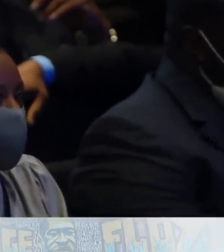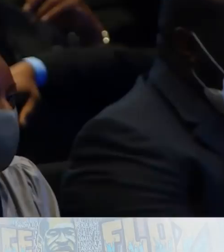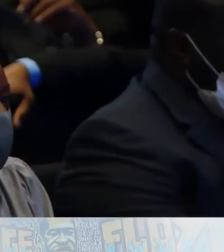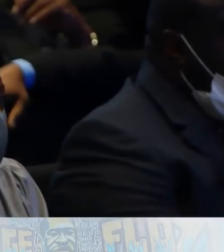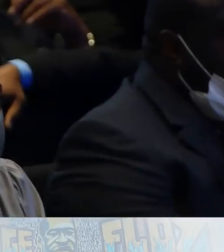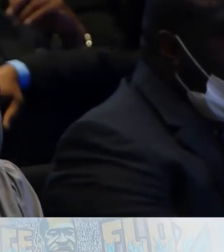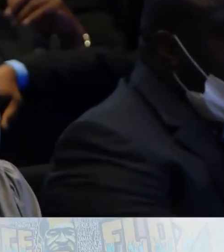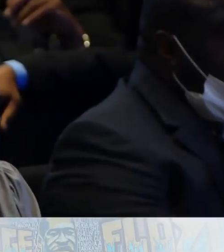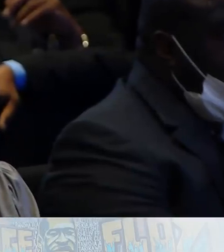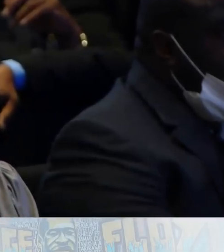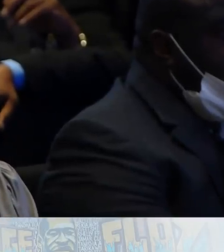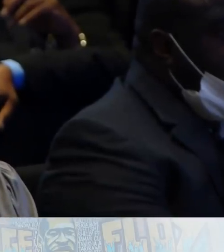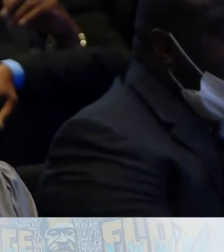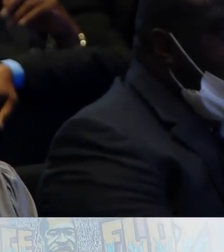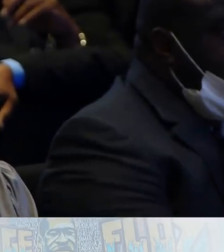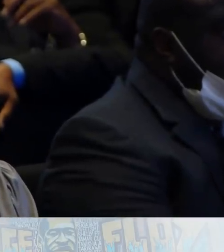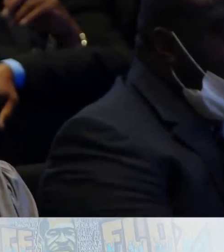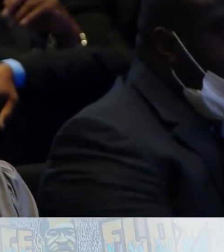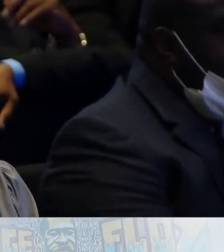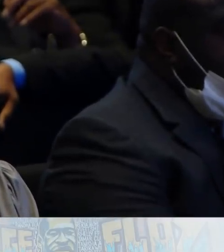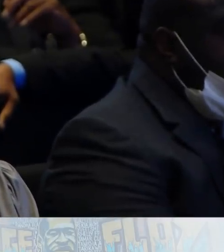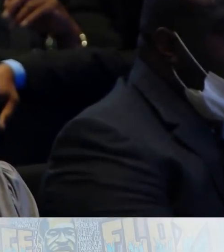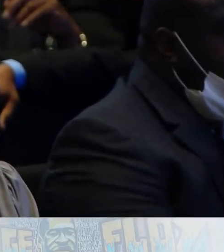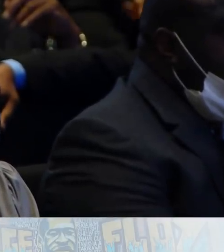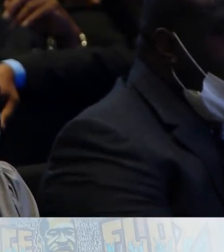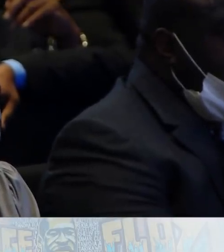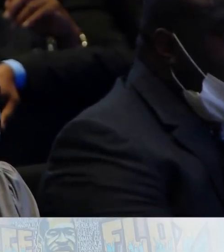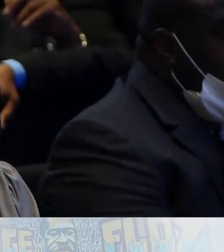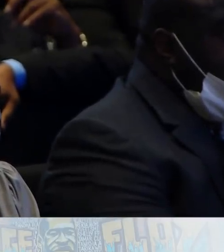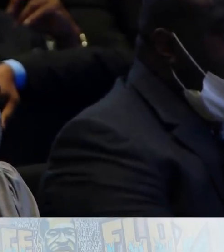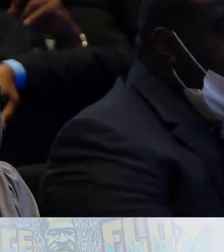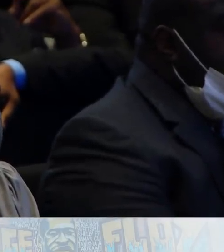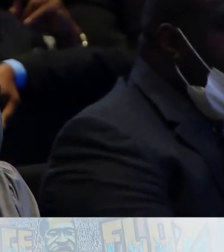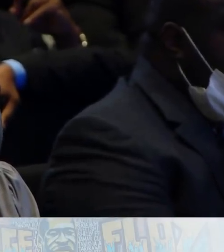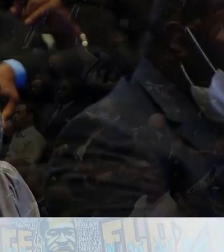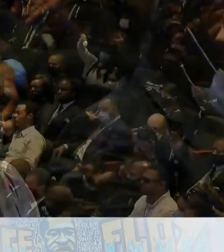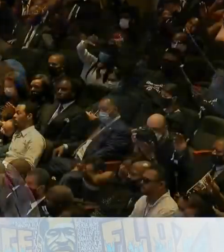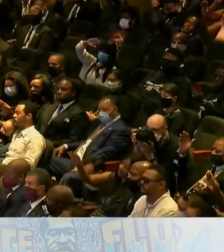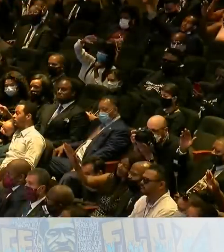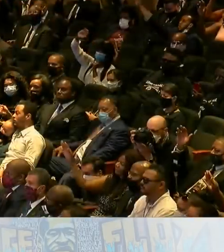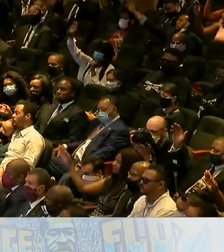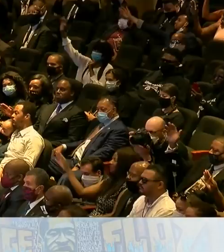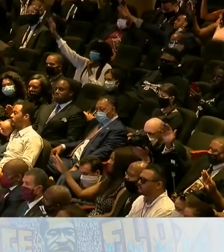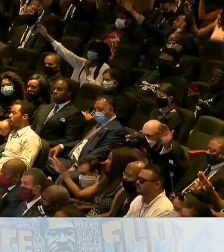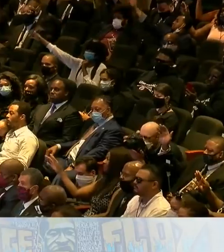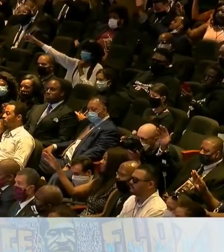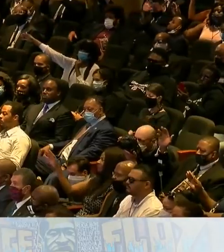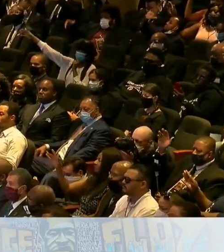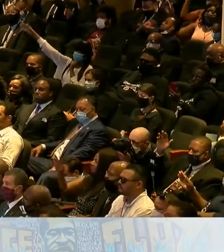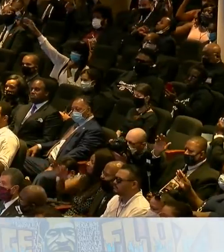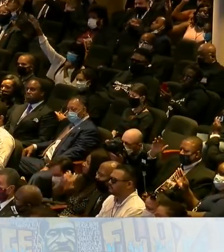PRAISE GOD COME ON AND HELP ME PRAISE GOD OH, PRAISE GOD